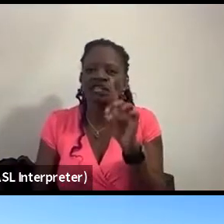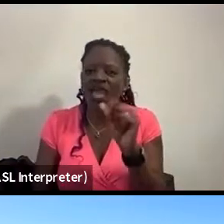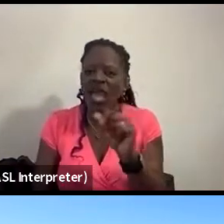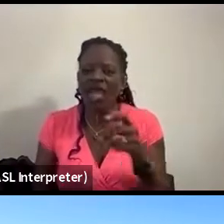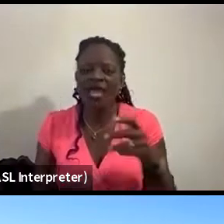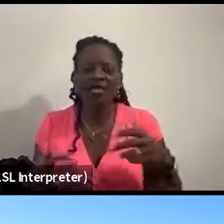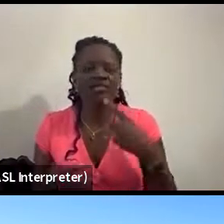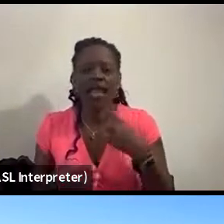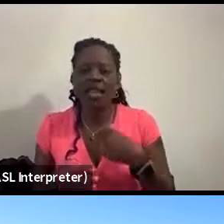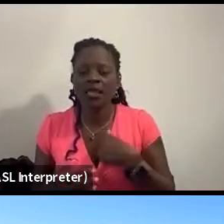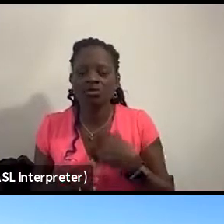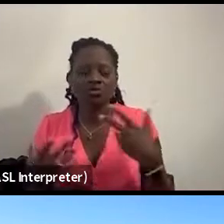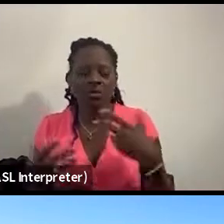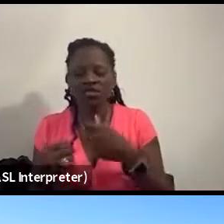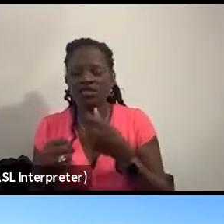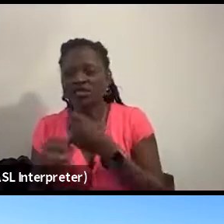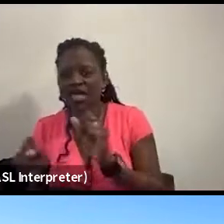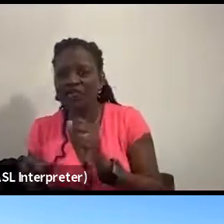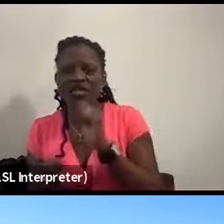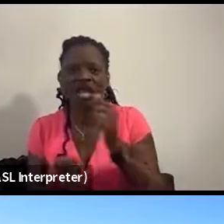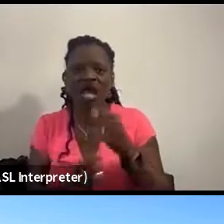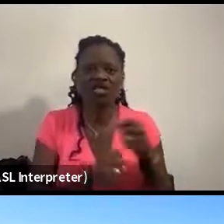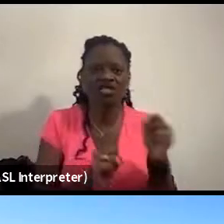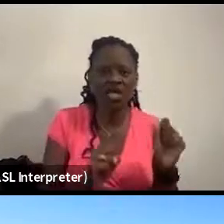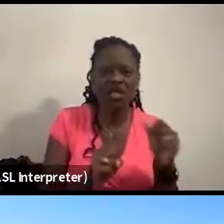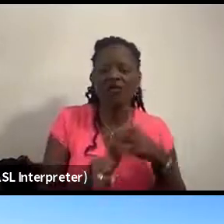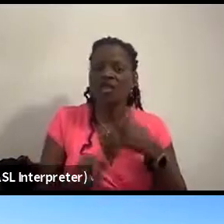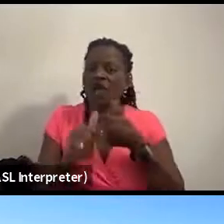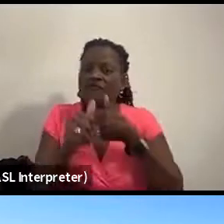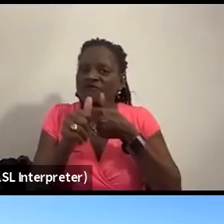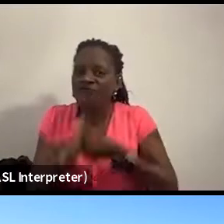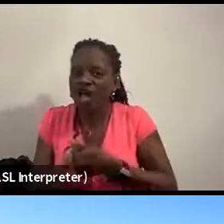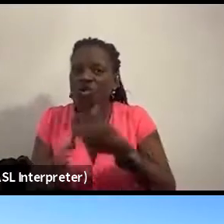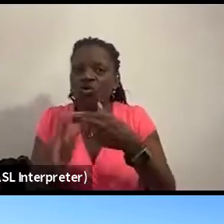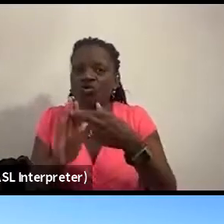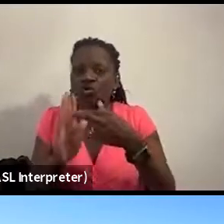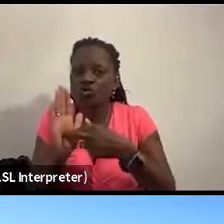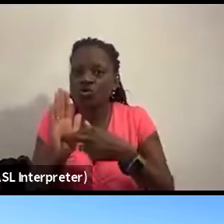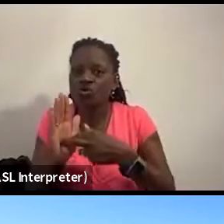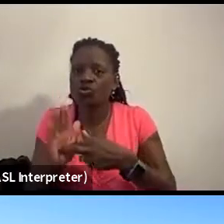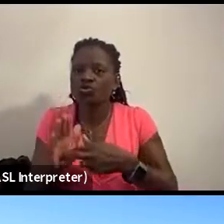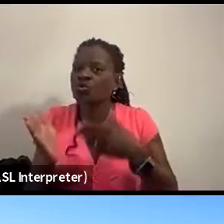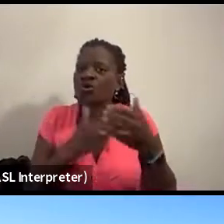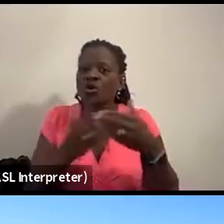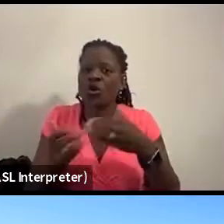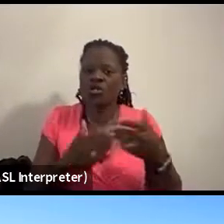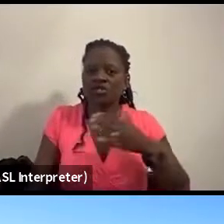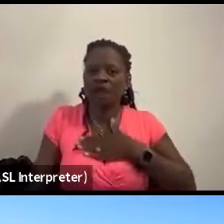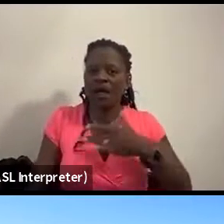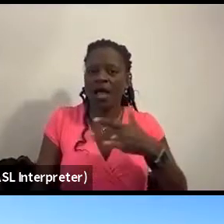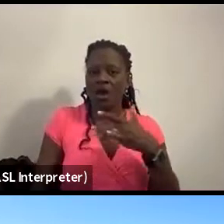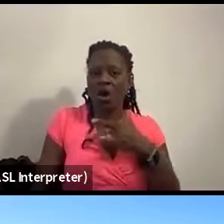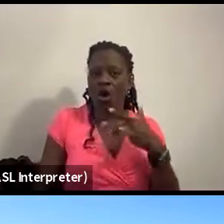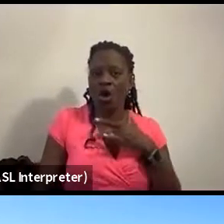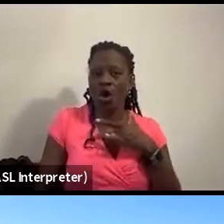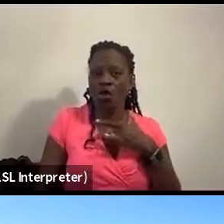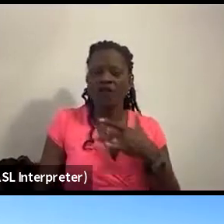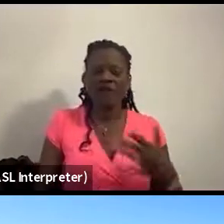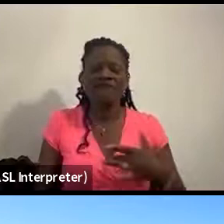And I follow the rules, but my heart still believes that people should be safe. And that's the point of the vaccination campaign.